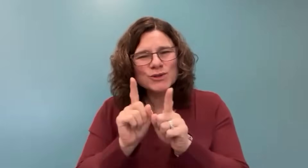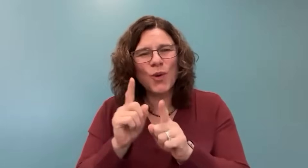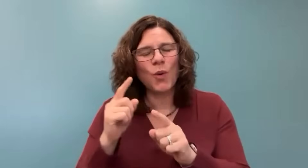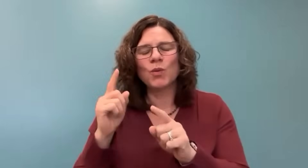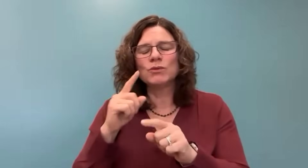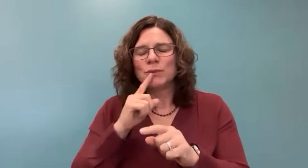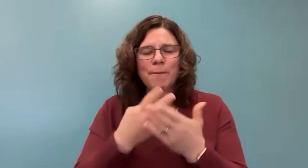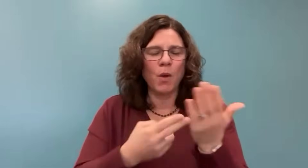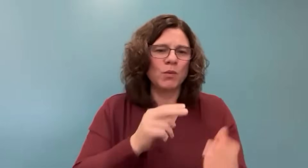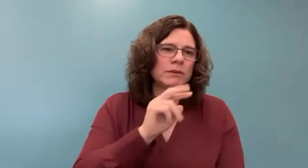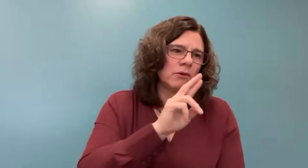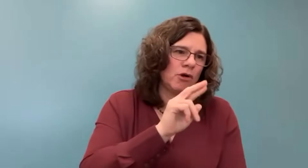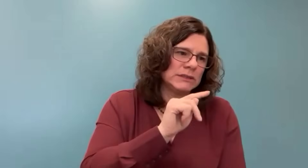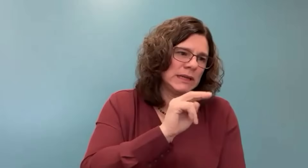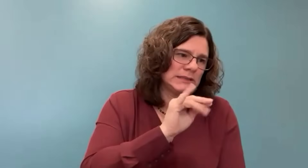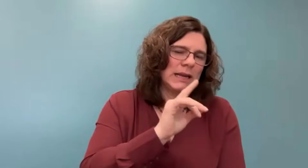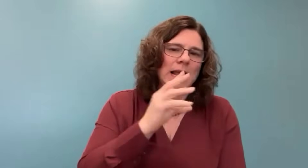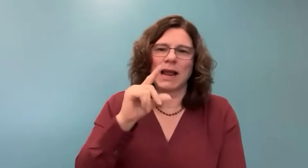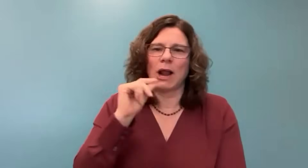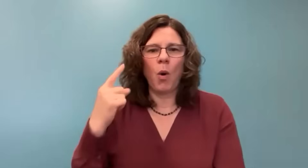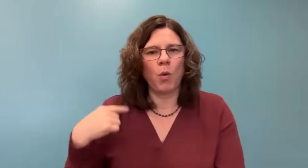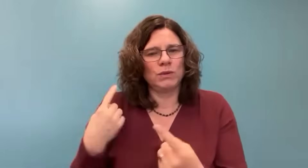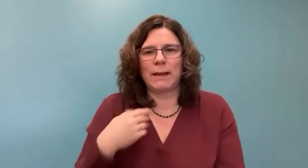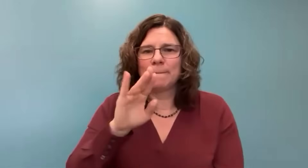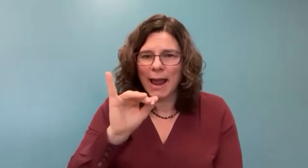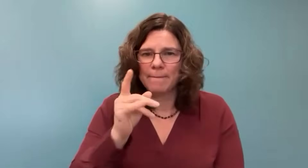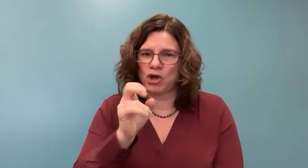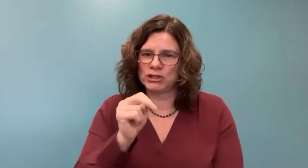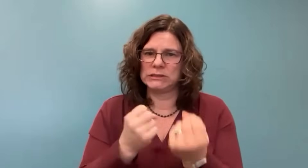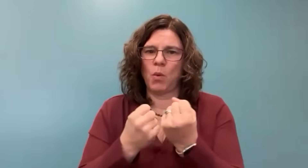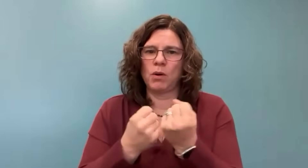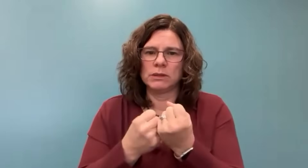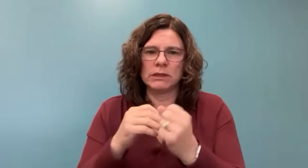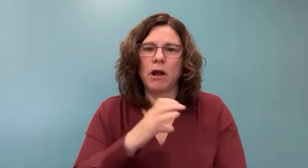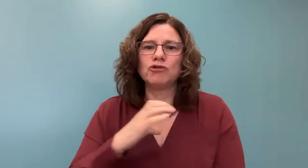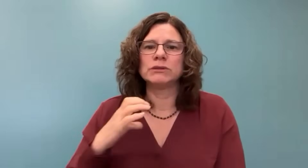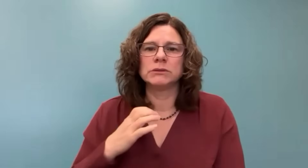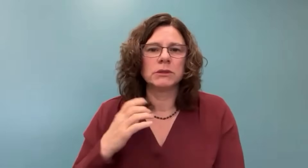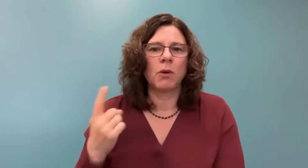Also, both RIT/NTID and Gallaudet always had bipartisan support in Congress.